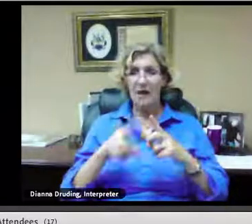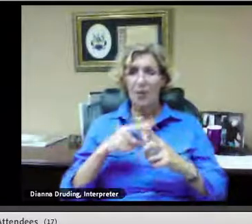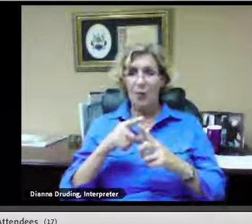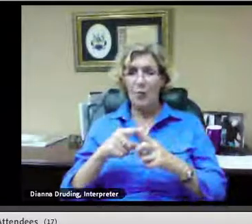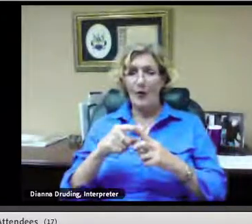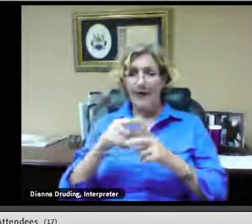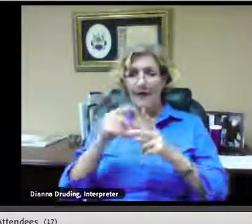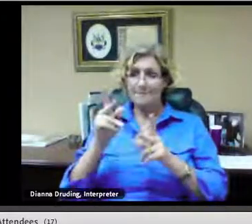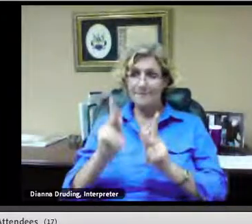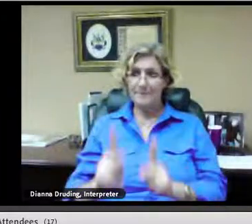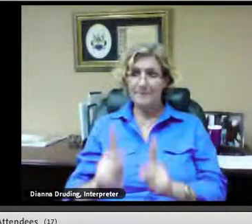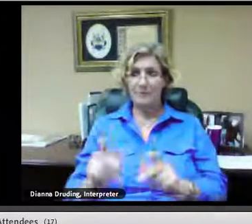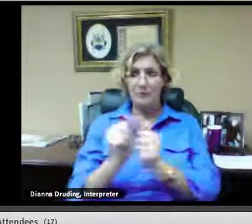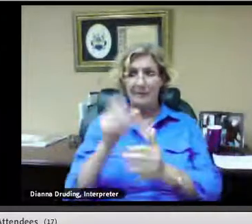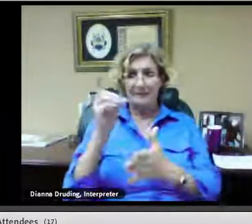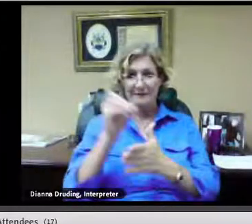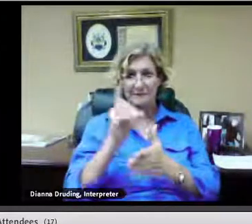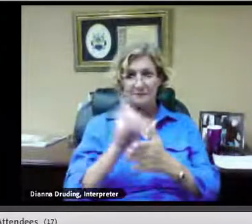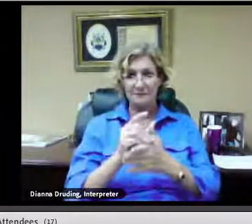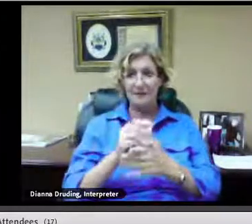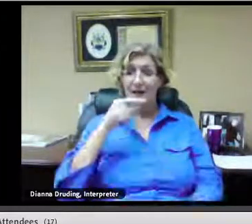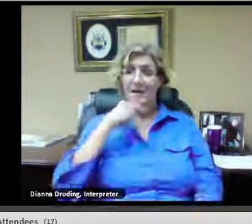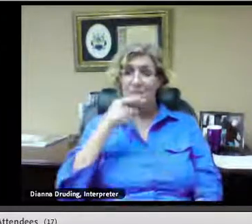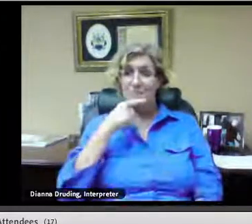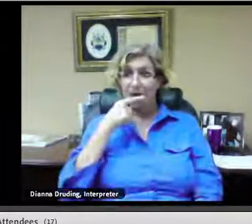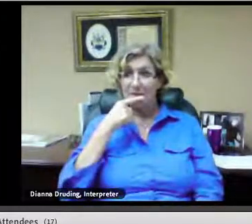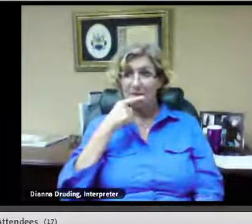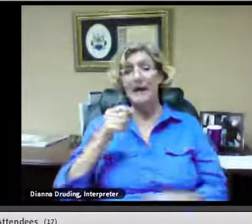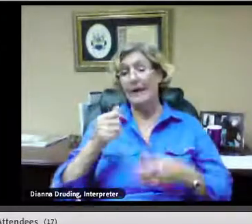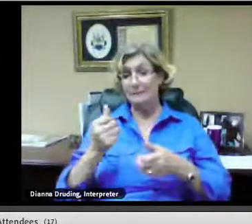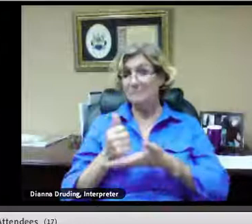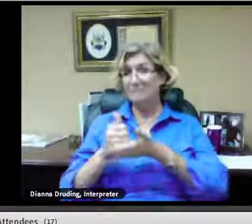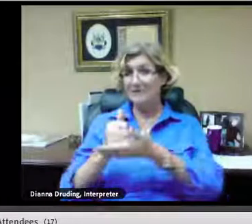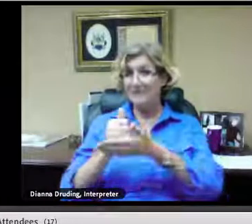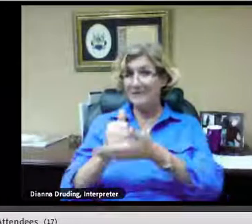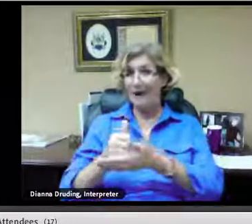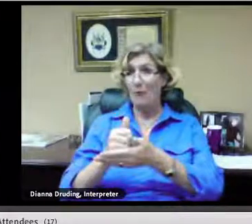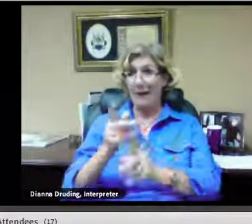I mean, sometimes, you know, look with a person, and you think, "Well, where is your person who helps you?"